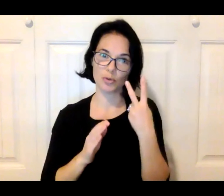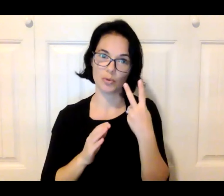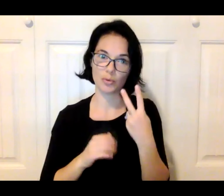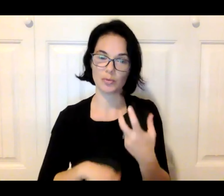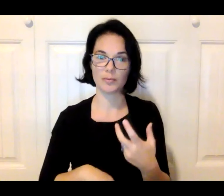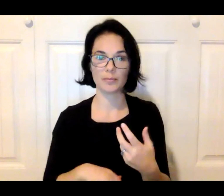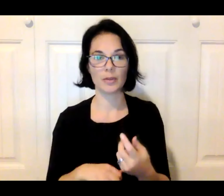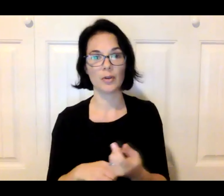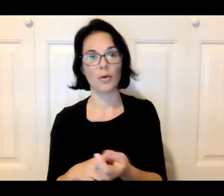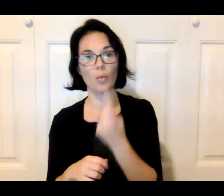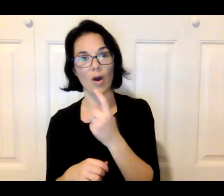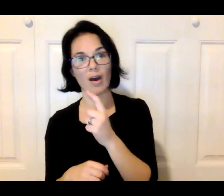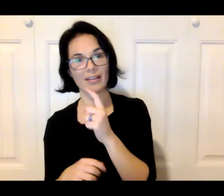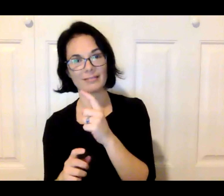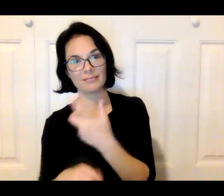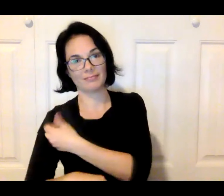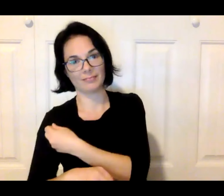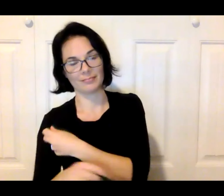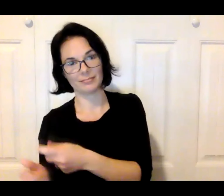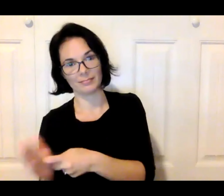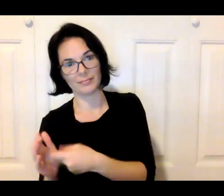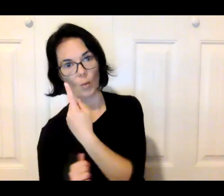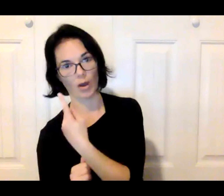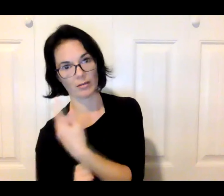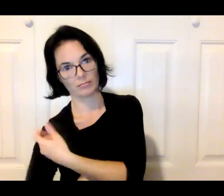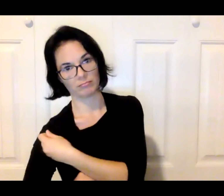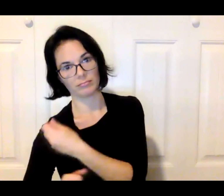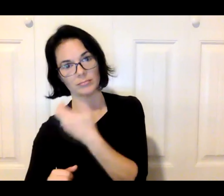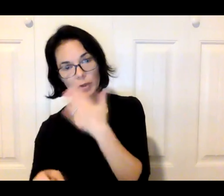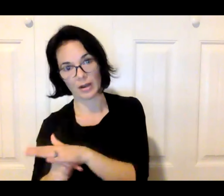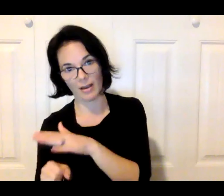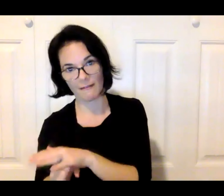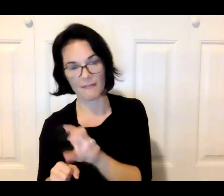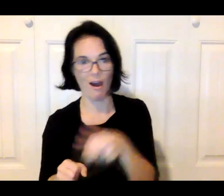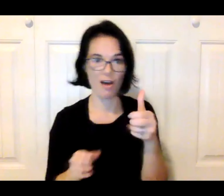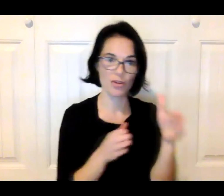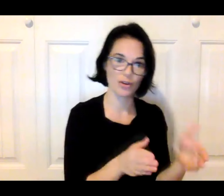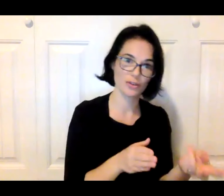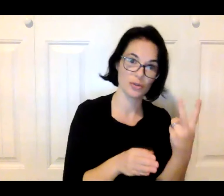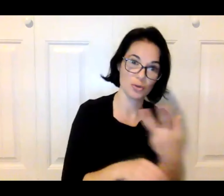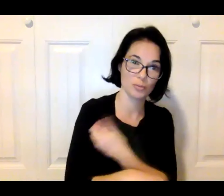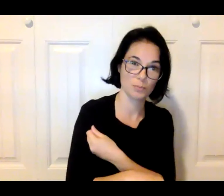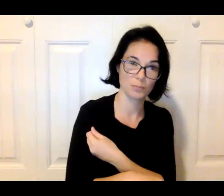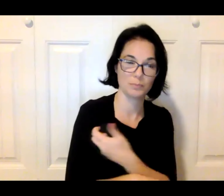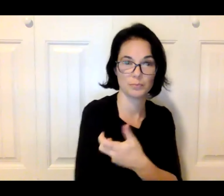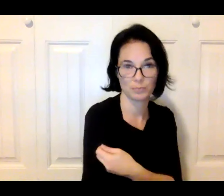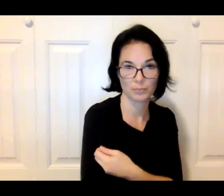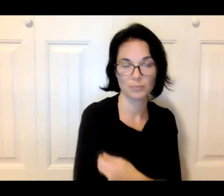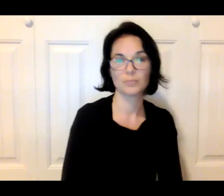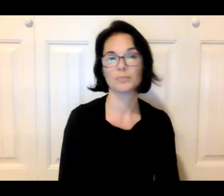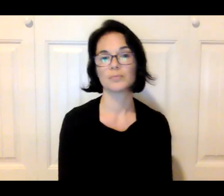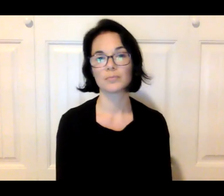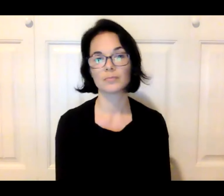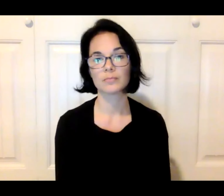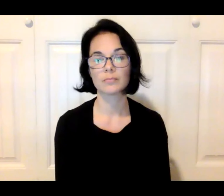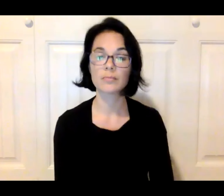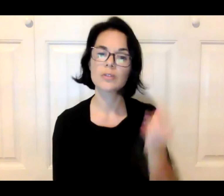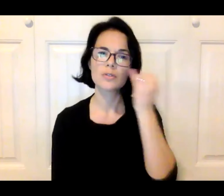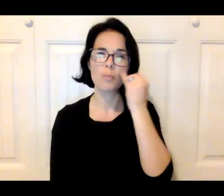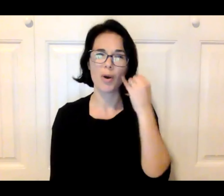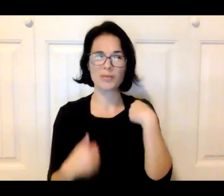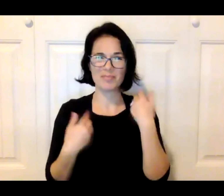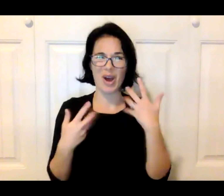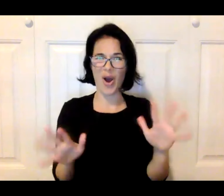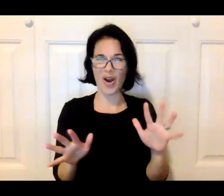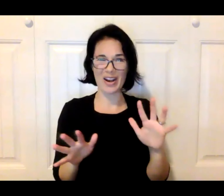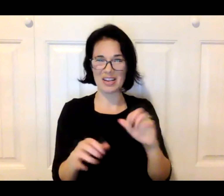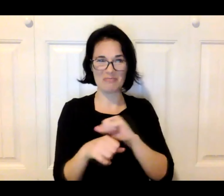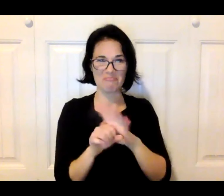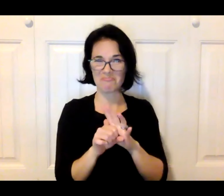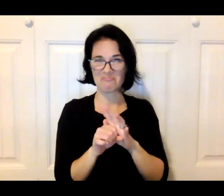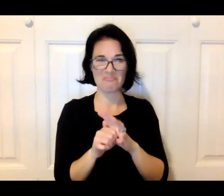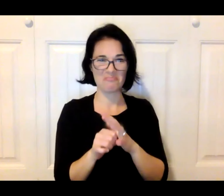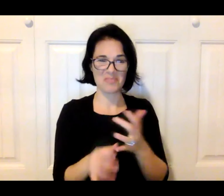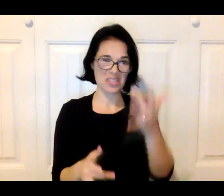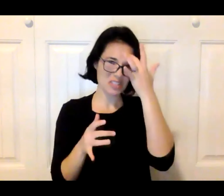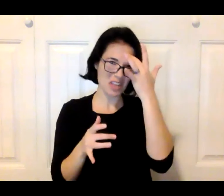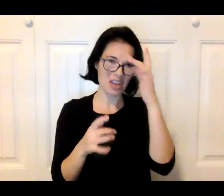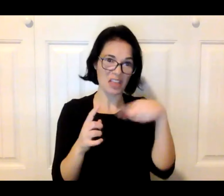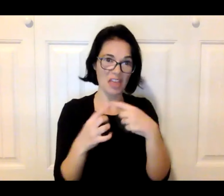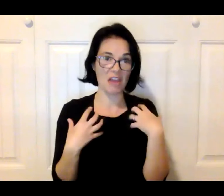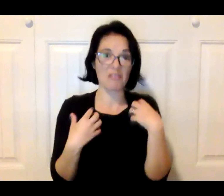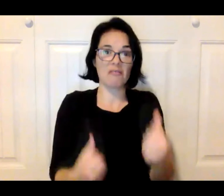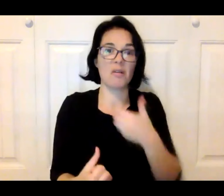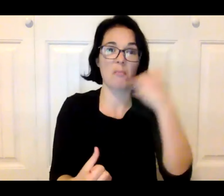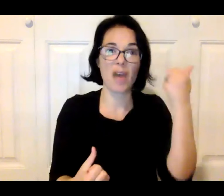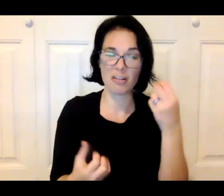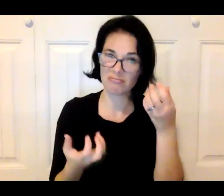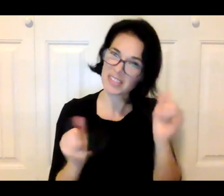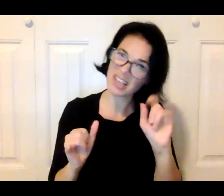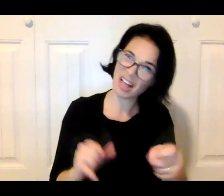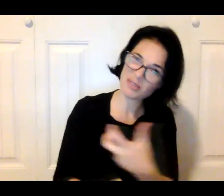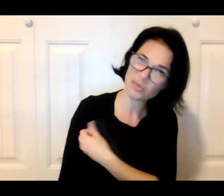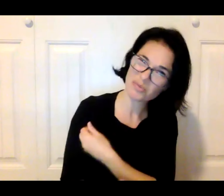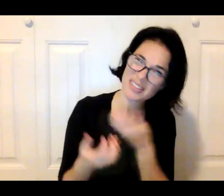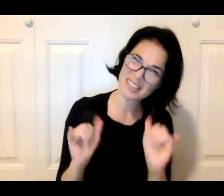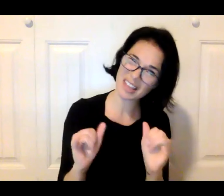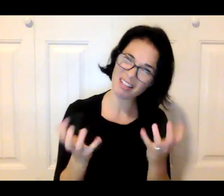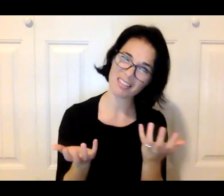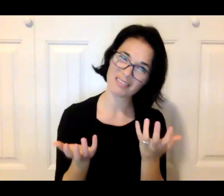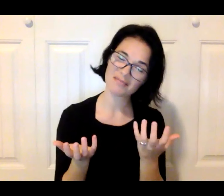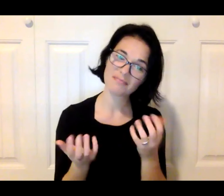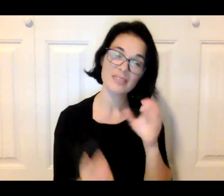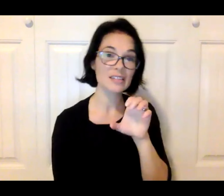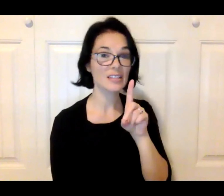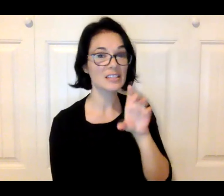The question is, “Is the vaccine necessary? I am always allergic to vaccines."